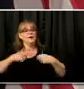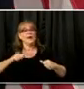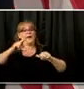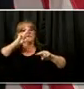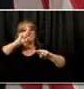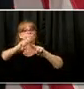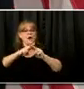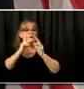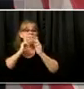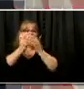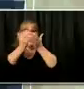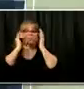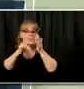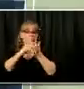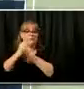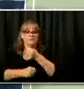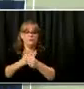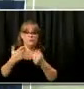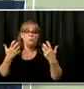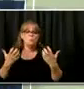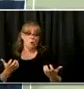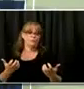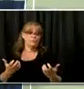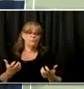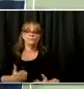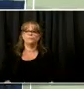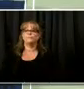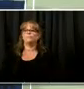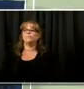Hello, Governor. This is Vinny Del Giudice with the Bloomberg News in Denver.